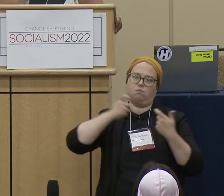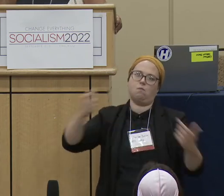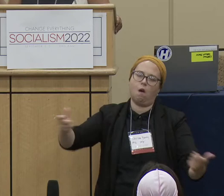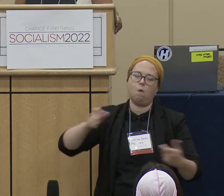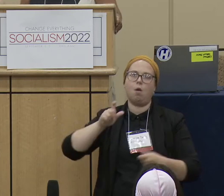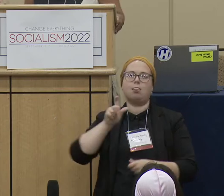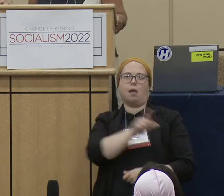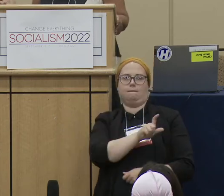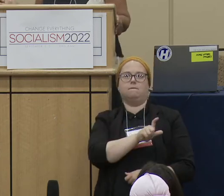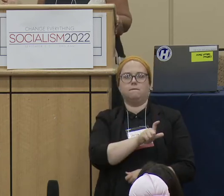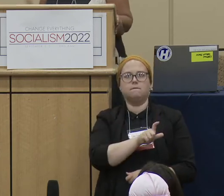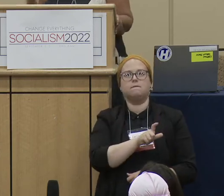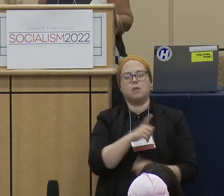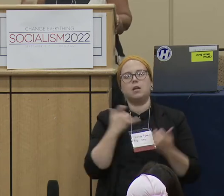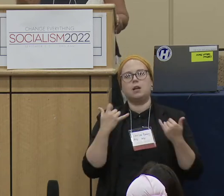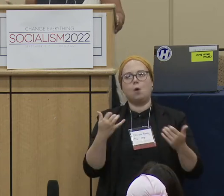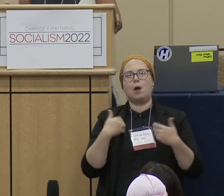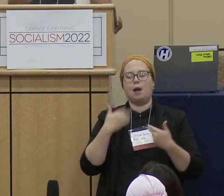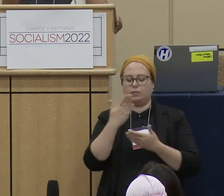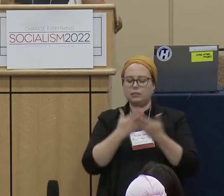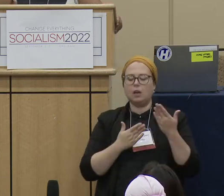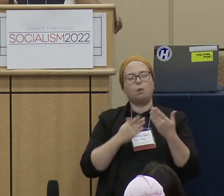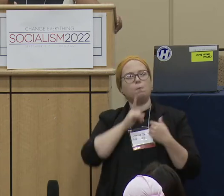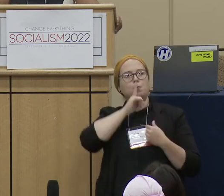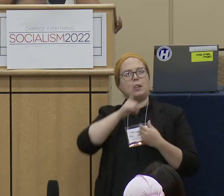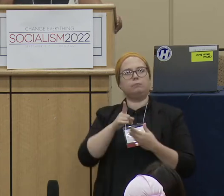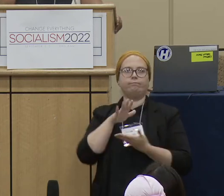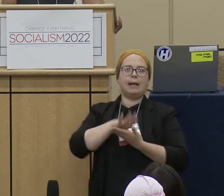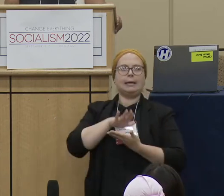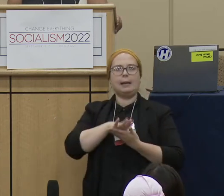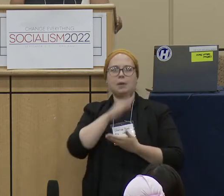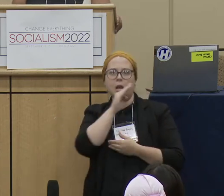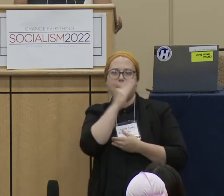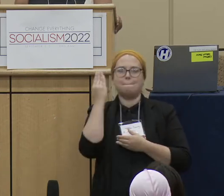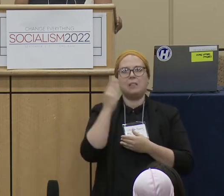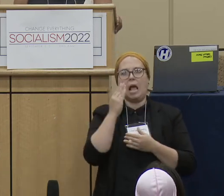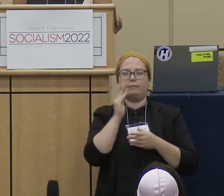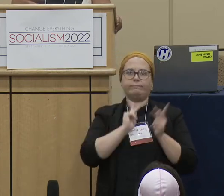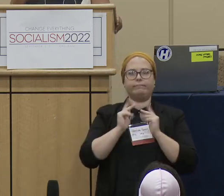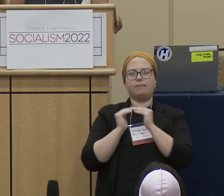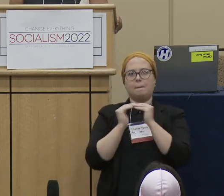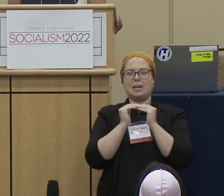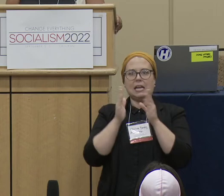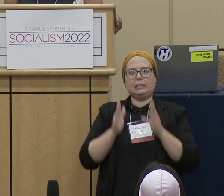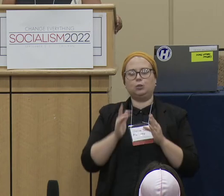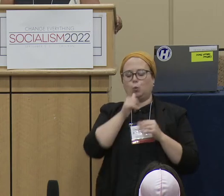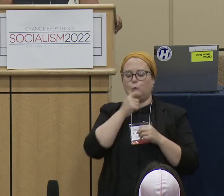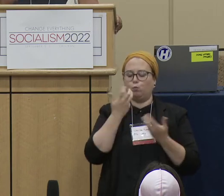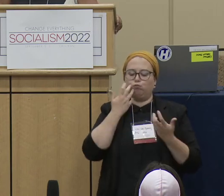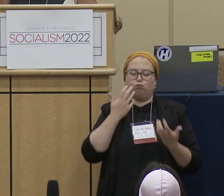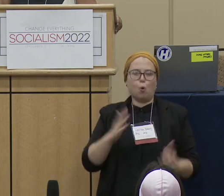predominant strain of Black feminist transportation,